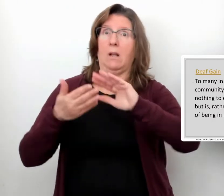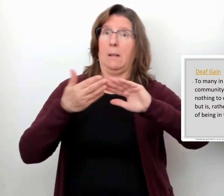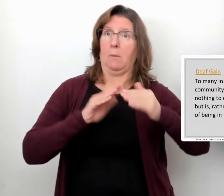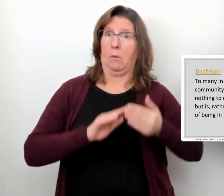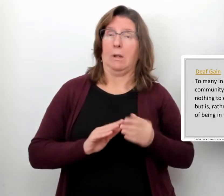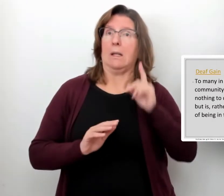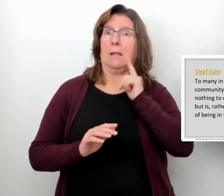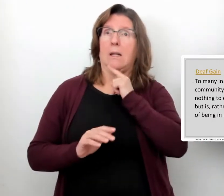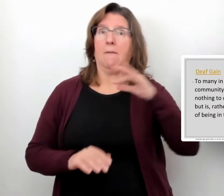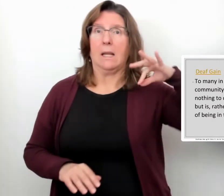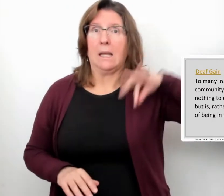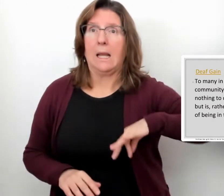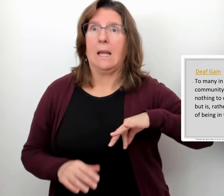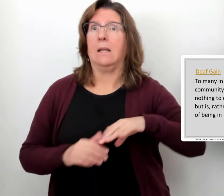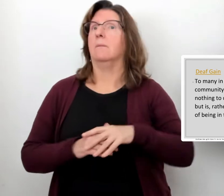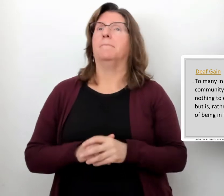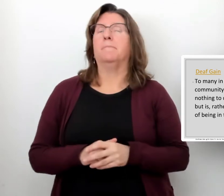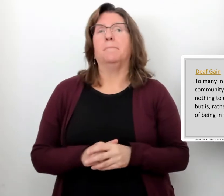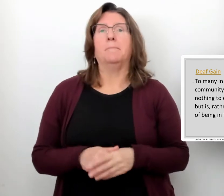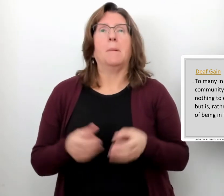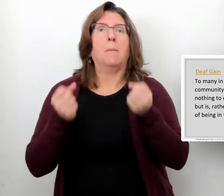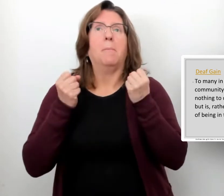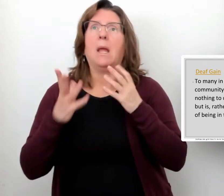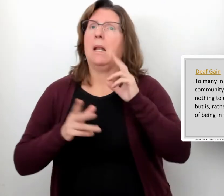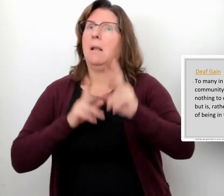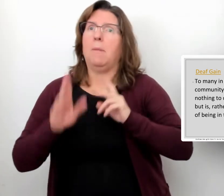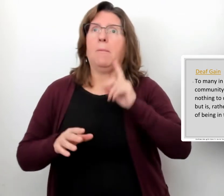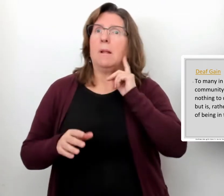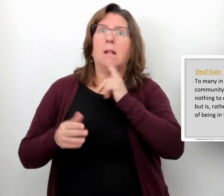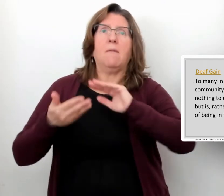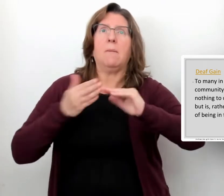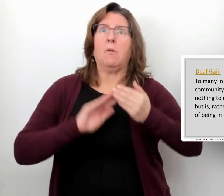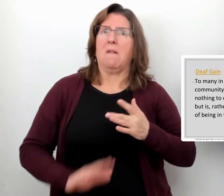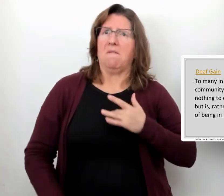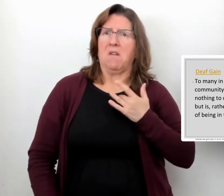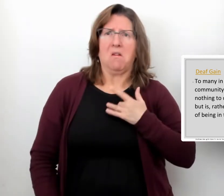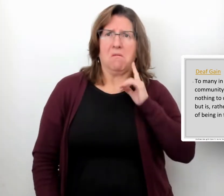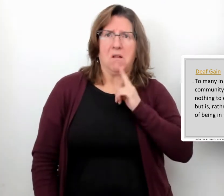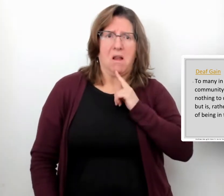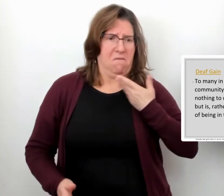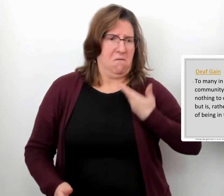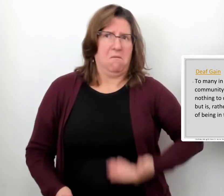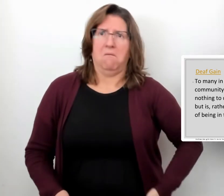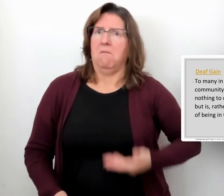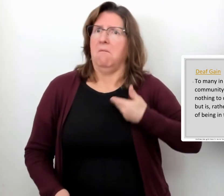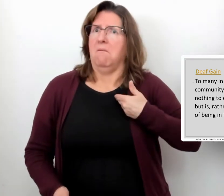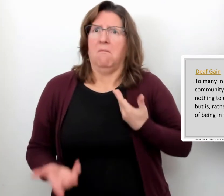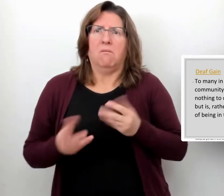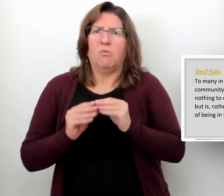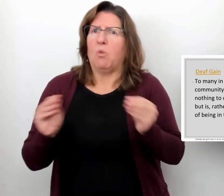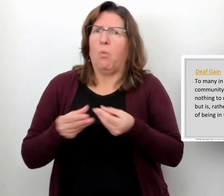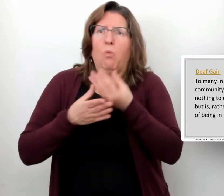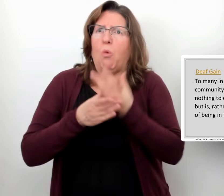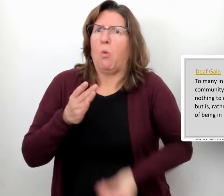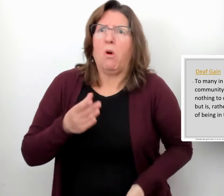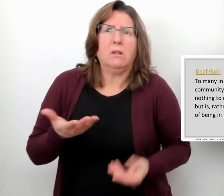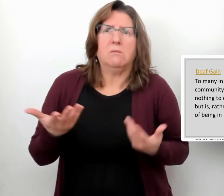So let's explore how these concepts relate to the deaf community and the 'theory of deaf gain.'